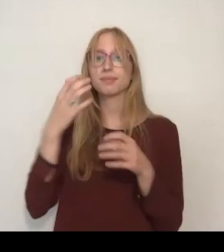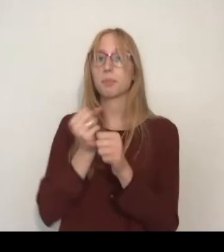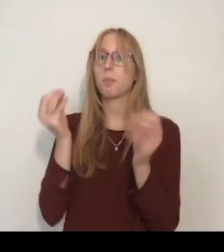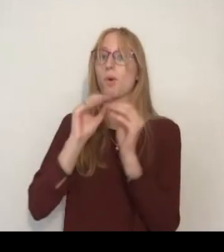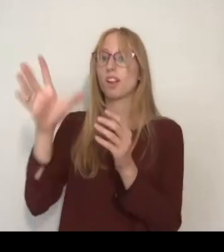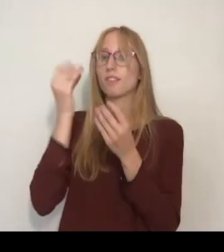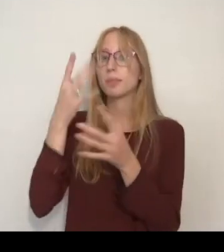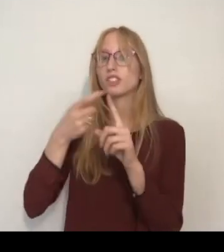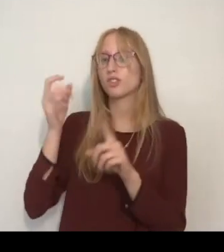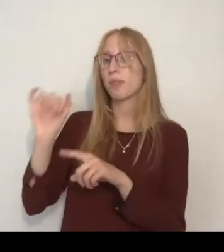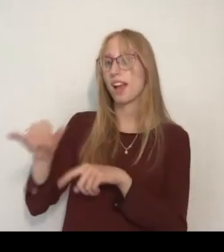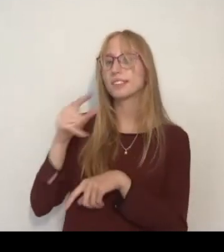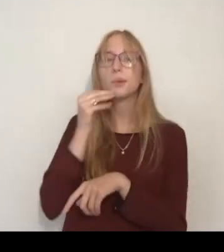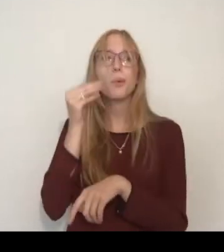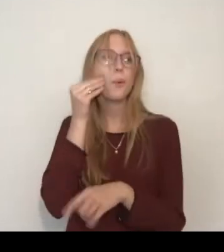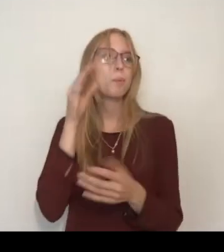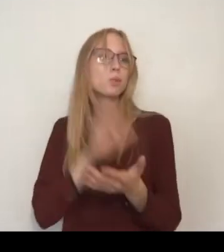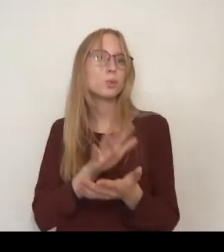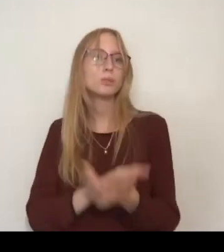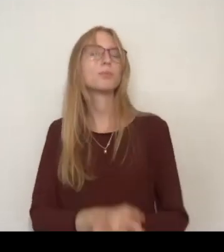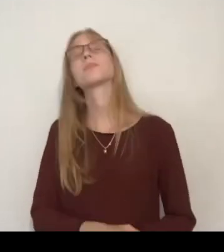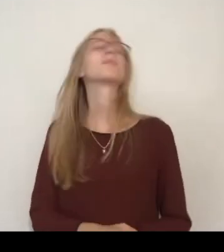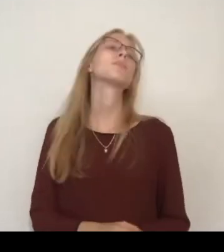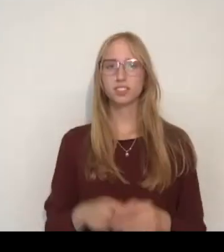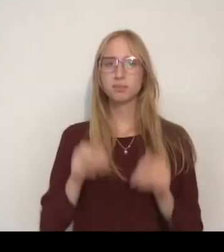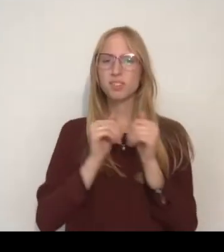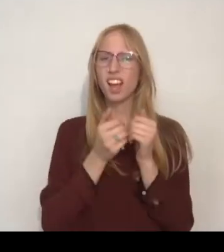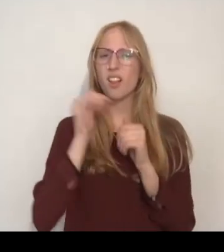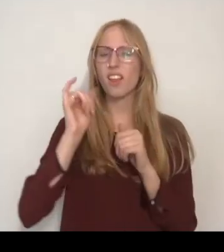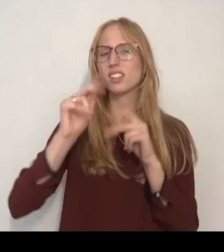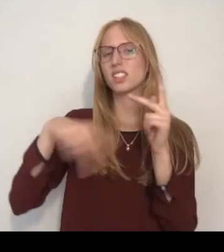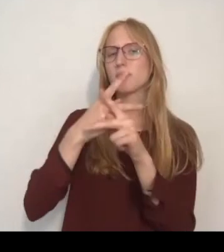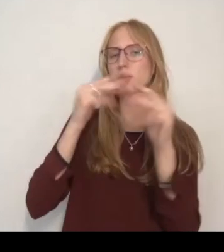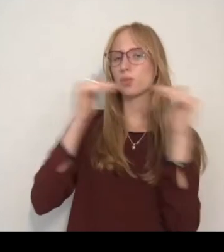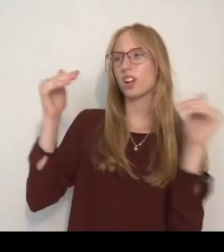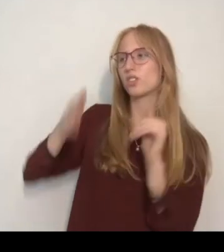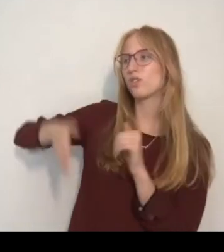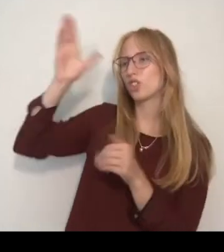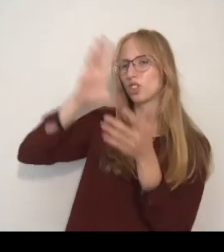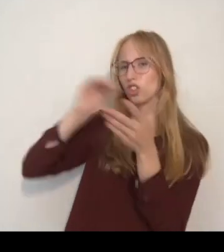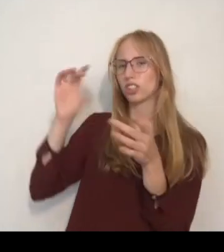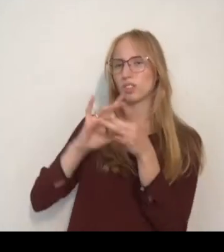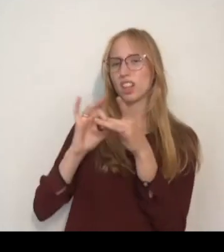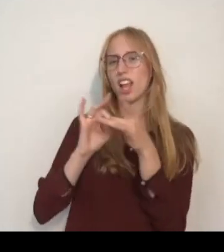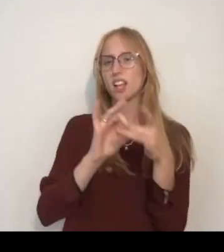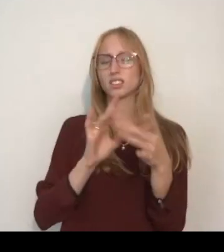We find that hearing youth get more of their information from vertical learning. So how does horizontal learning and vertical learning